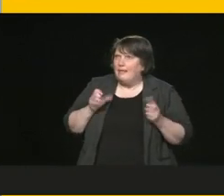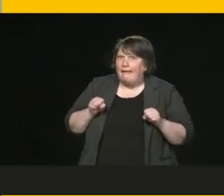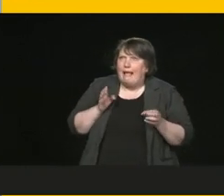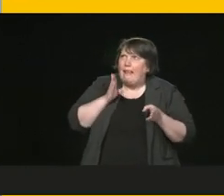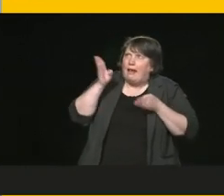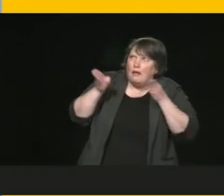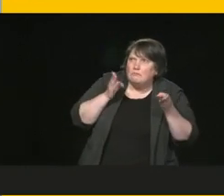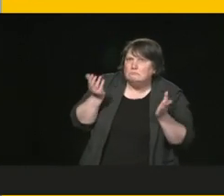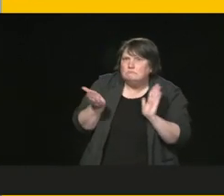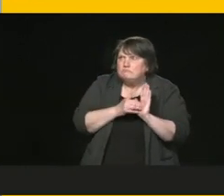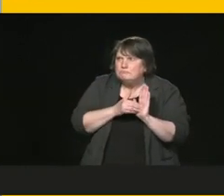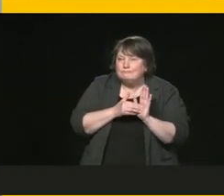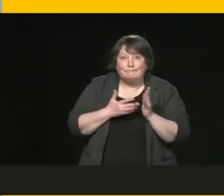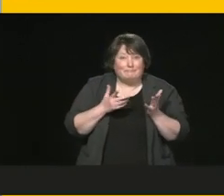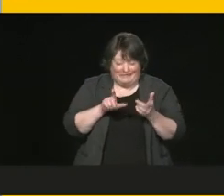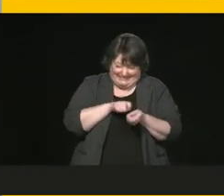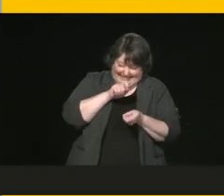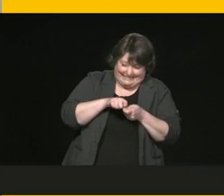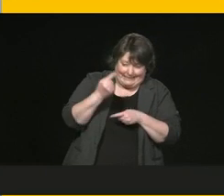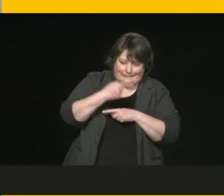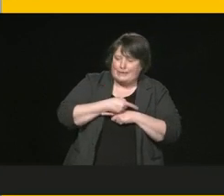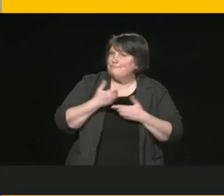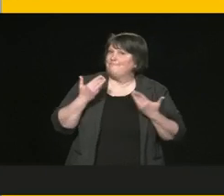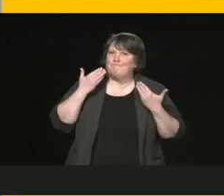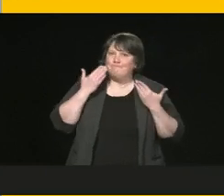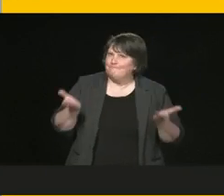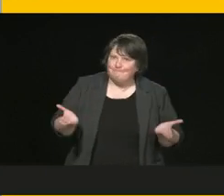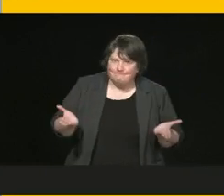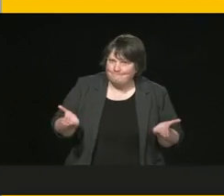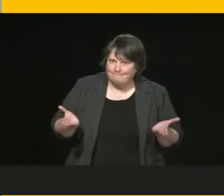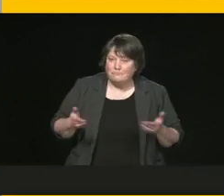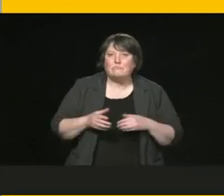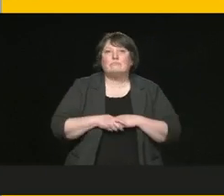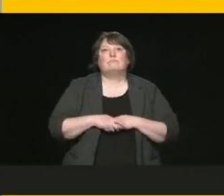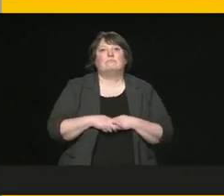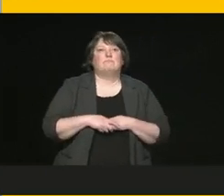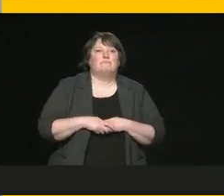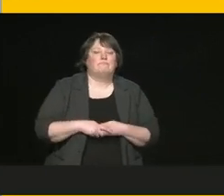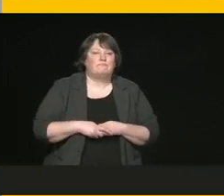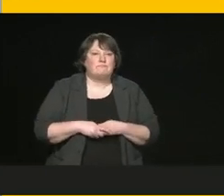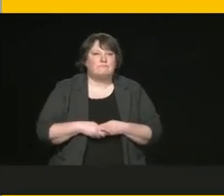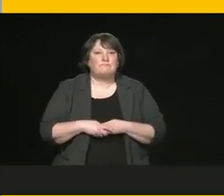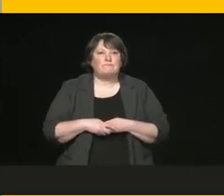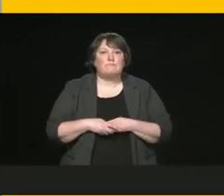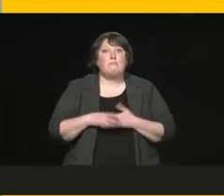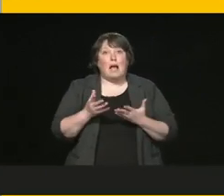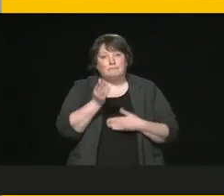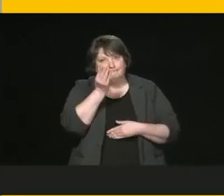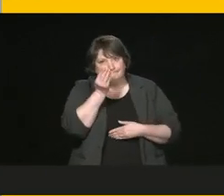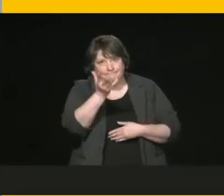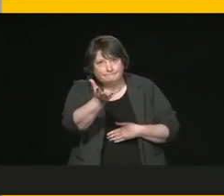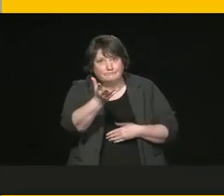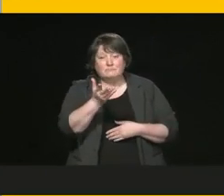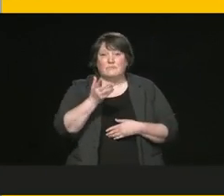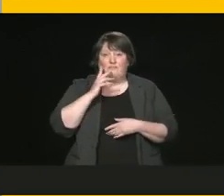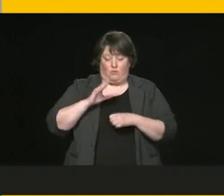NORMAL. BUT THE REALITY IS THAT WE CANNOT GIVE YOU A SPECIFIC DATE.